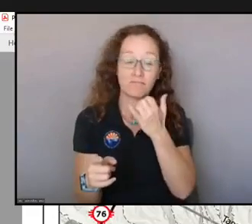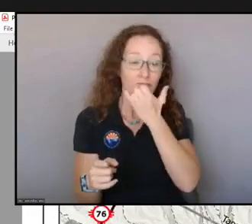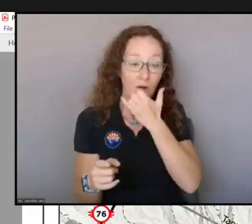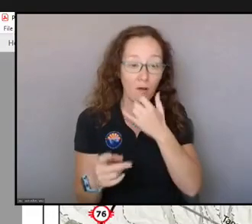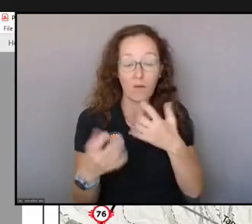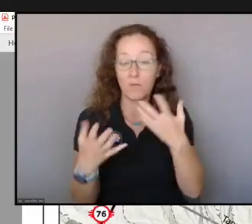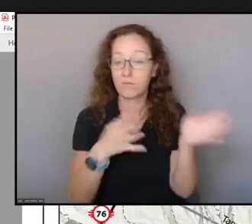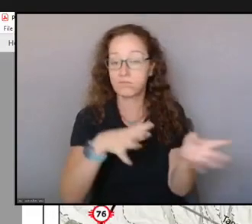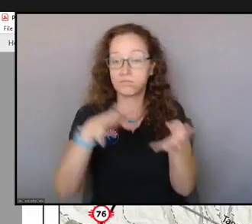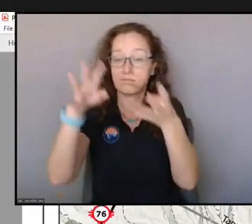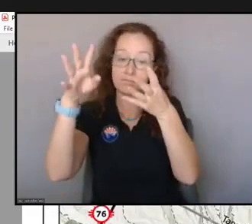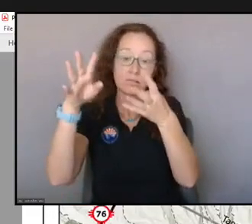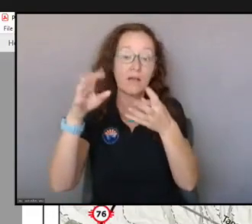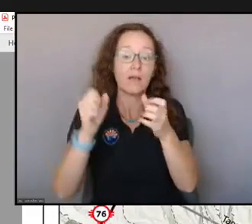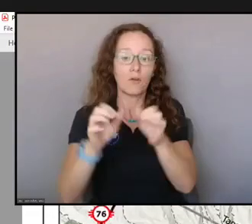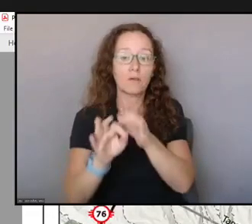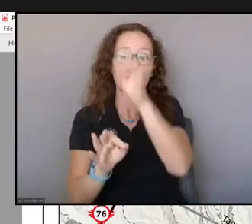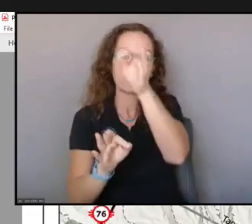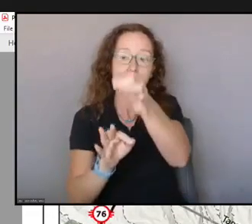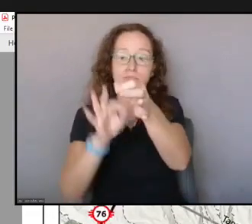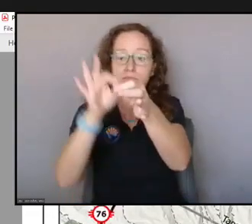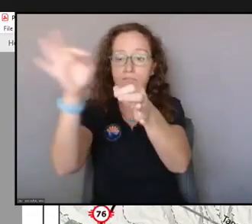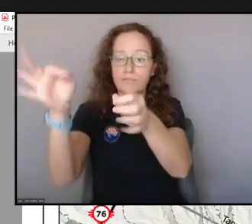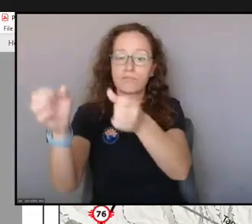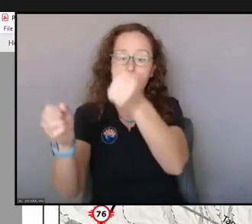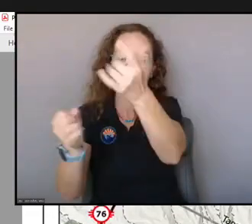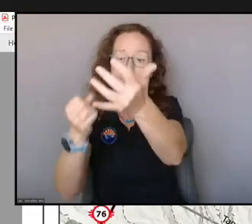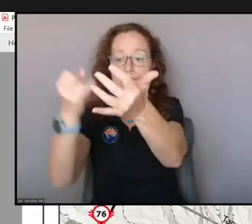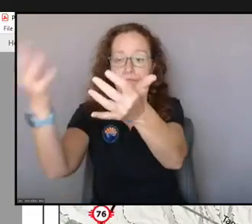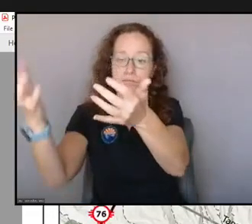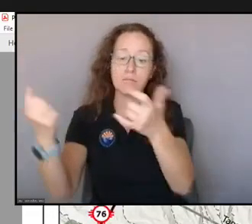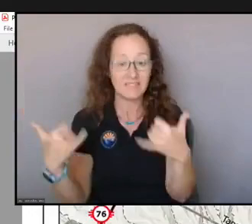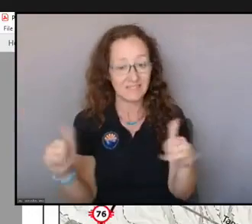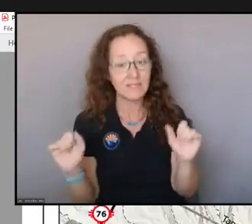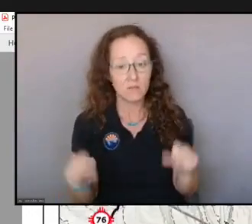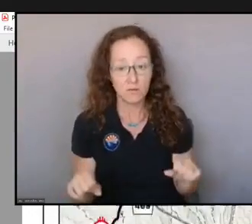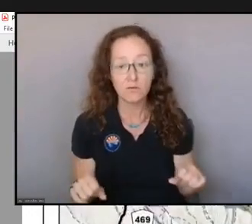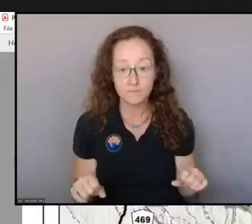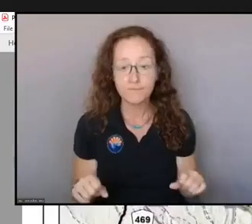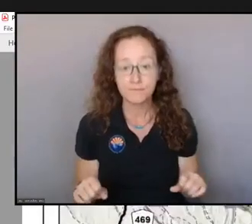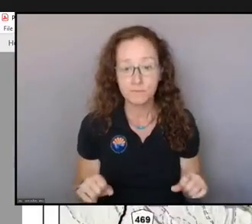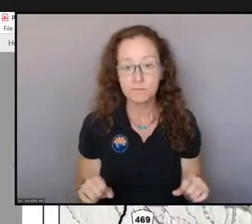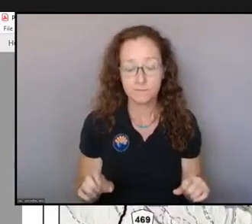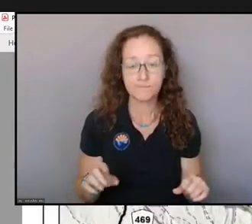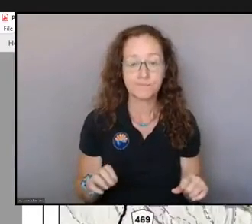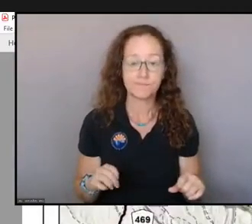BE PUSHING SPOTS ACROSS THE LINE, ALLOWING THE FIRE TO MOVE IN THAT AREA.